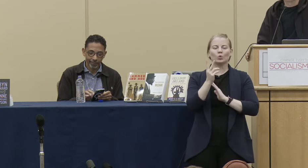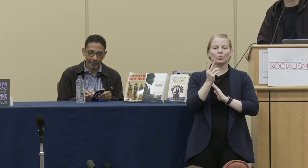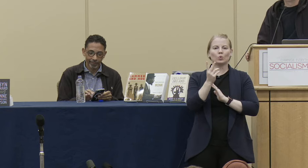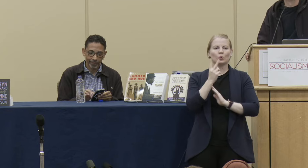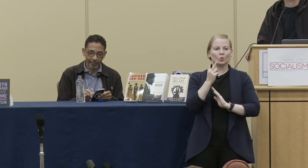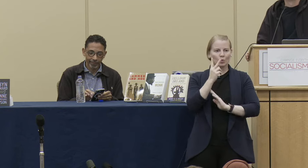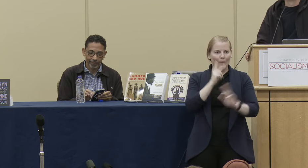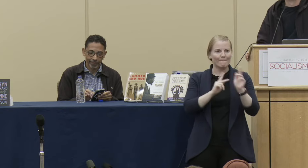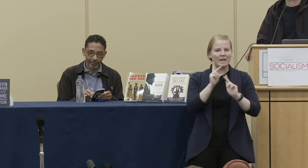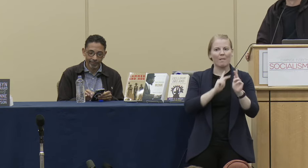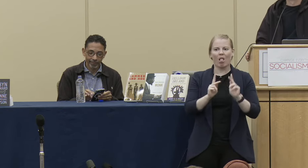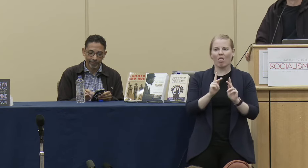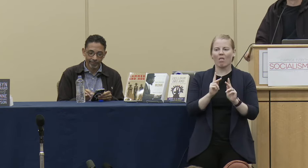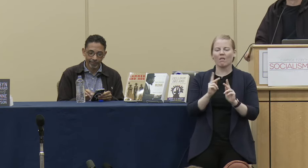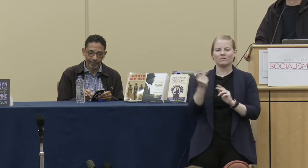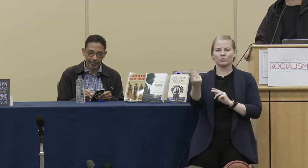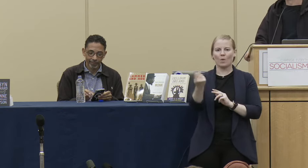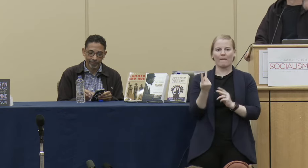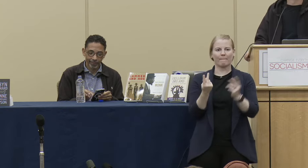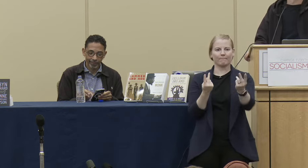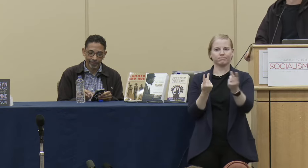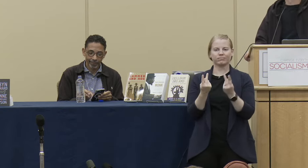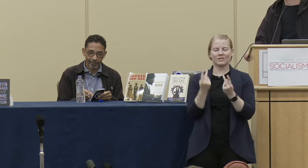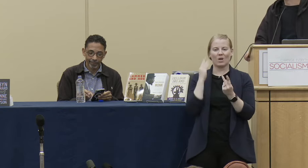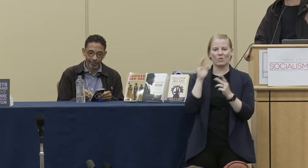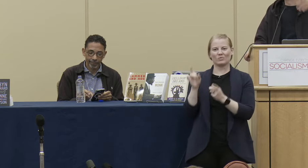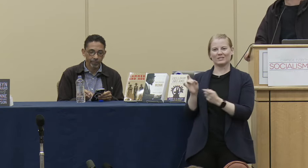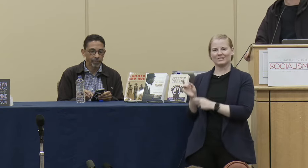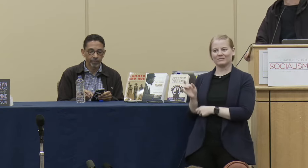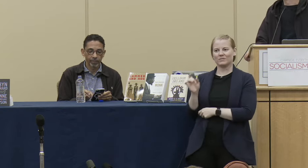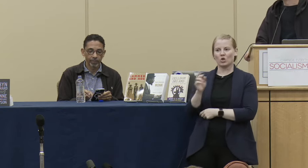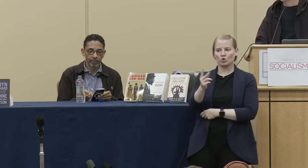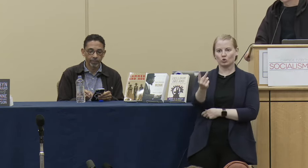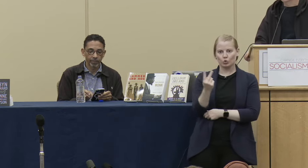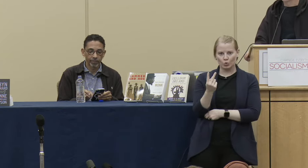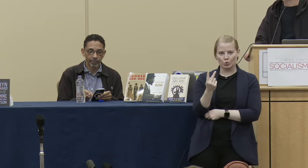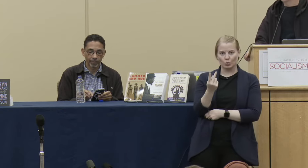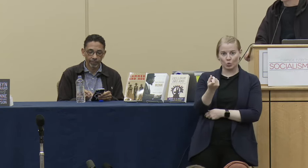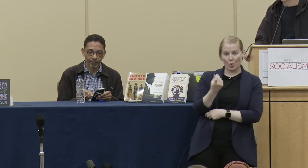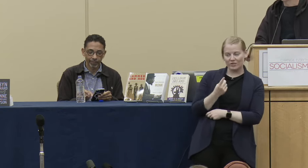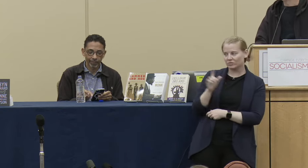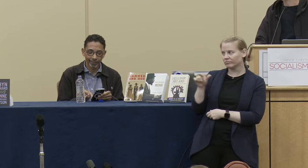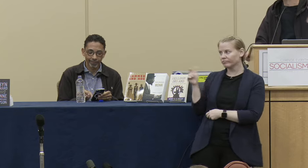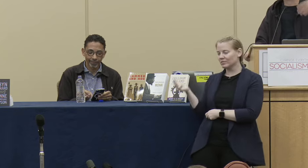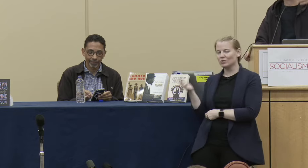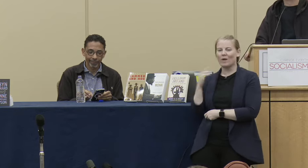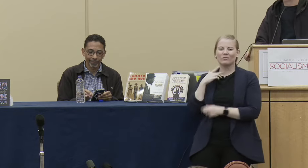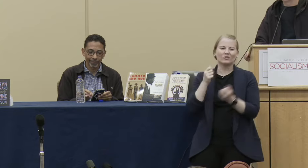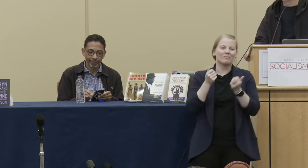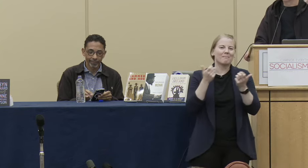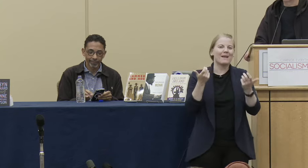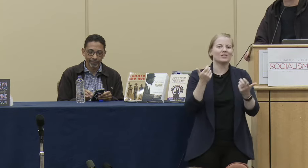So, I just ask two people at a time to come up, and then we'll give Robin a chance to come in. I'm going to do multiple rounds